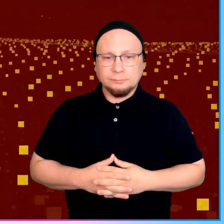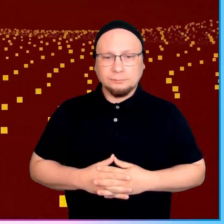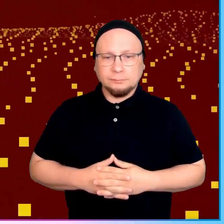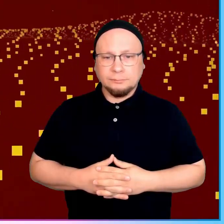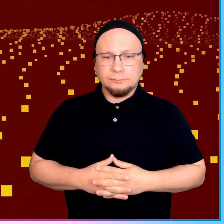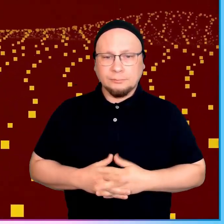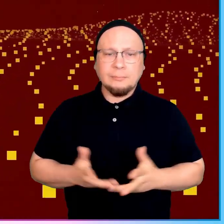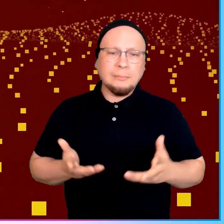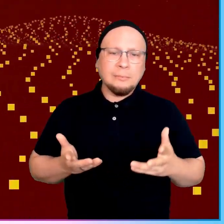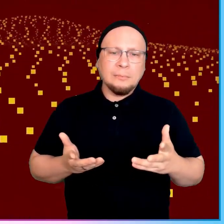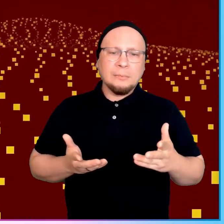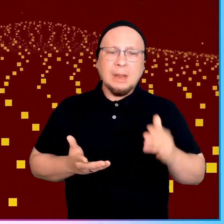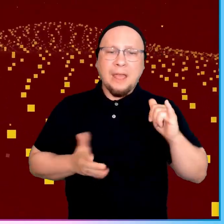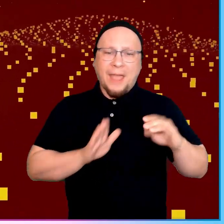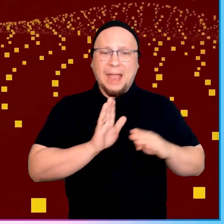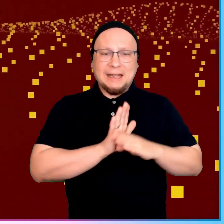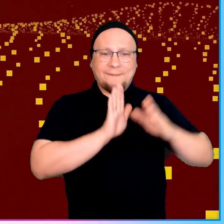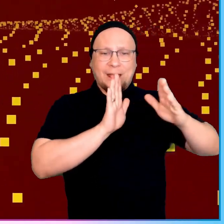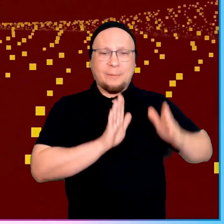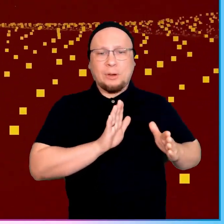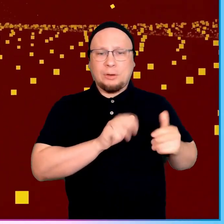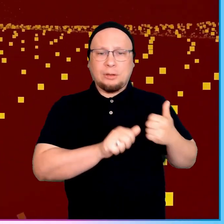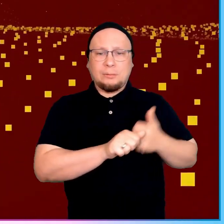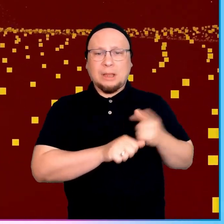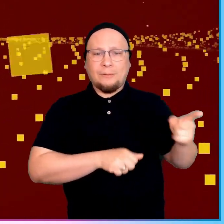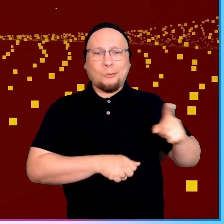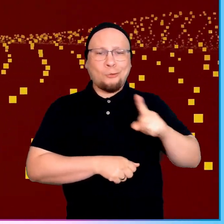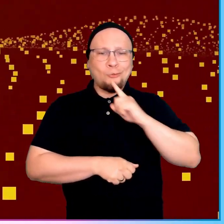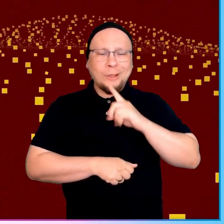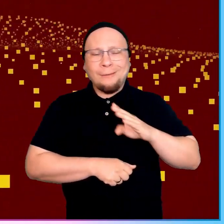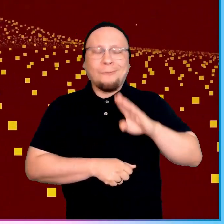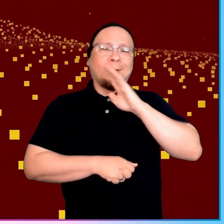I know that the developer of this game was real frustrated to not